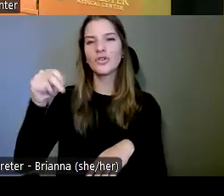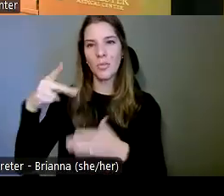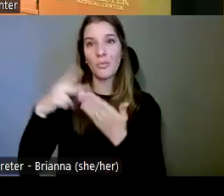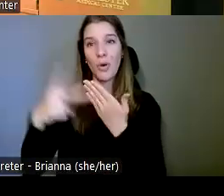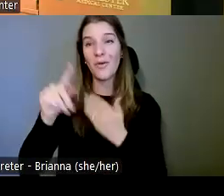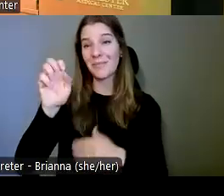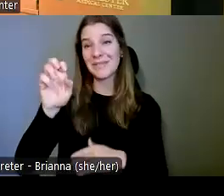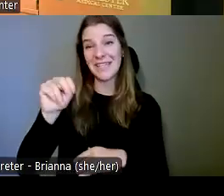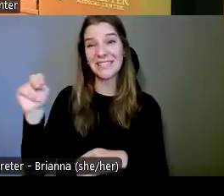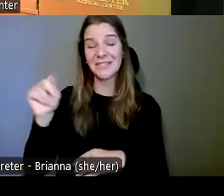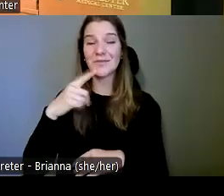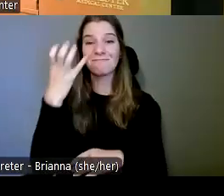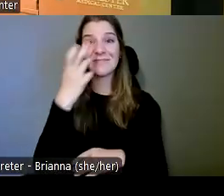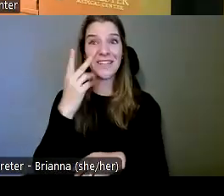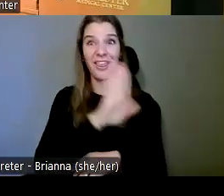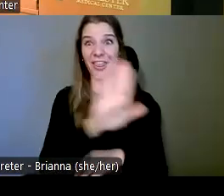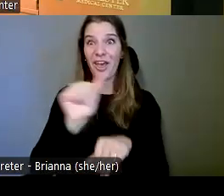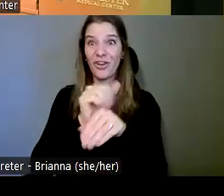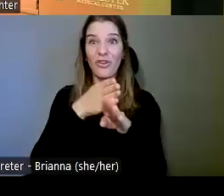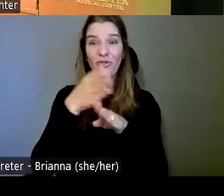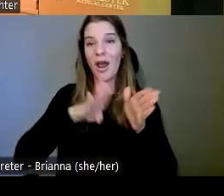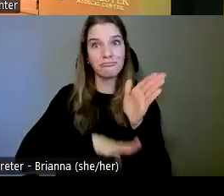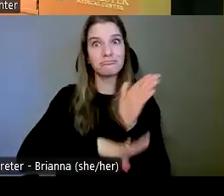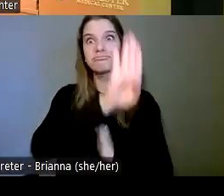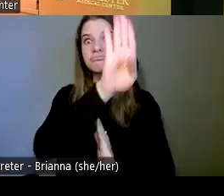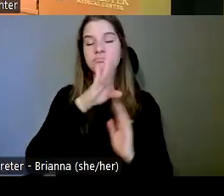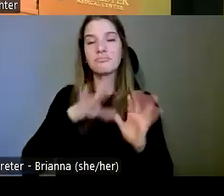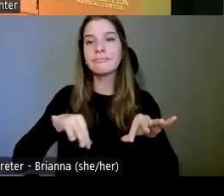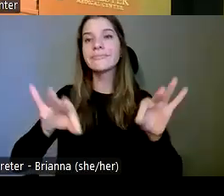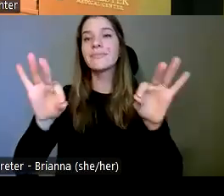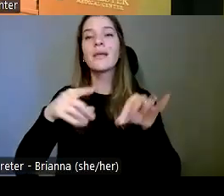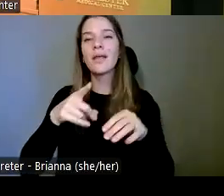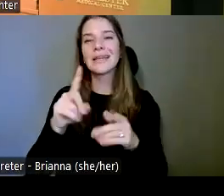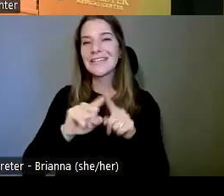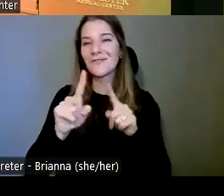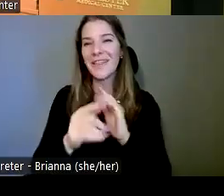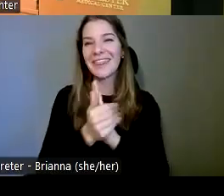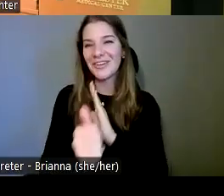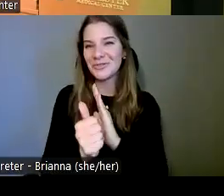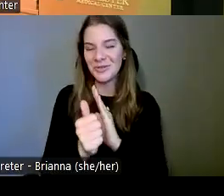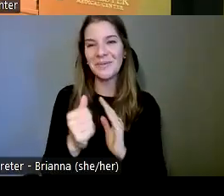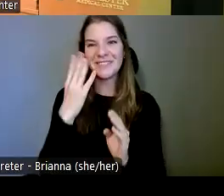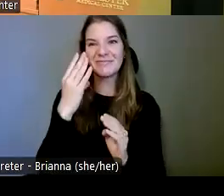see their sort of careers and taking on leadership roles through their through their lives. Um,